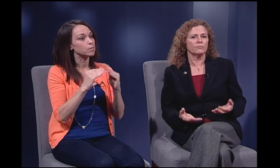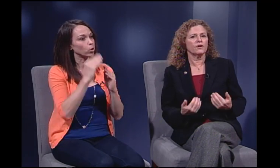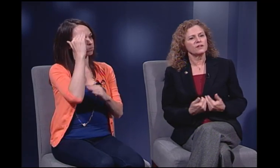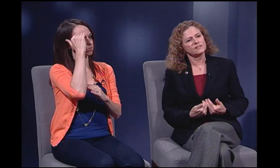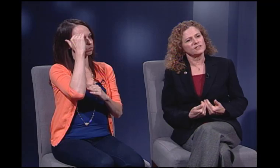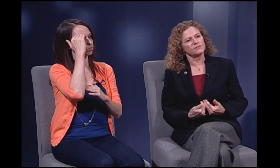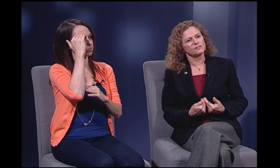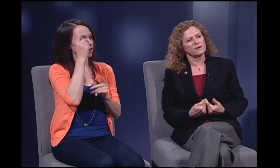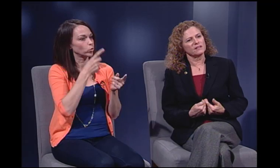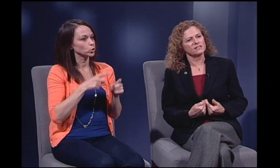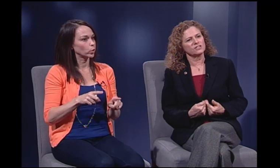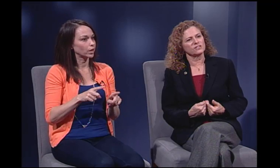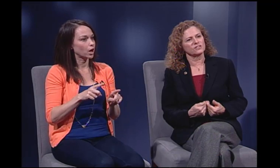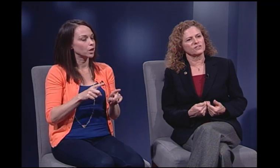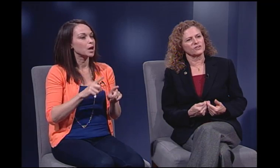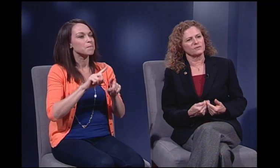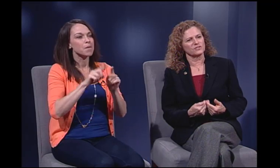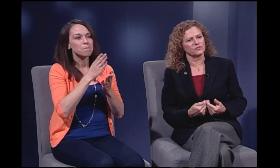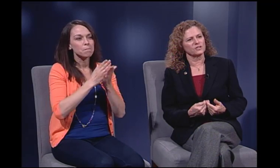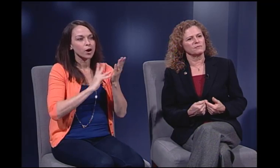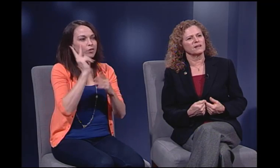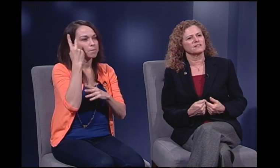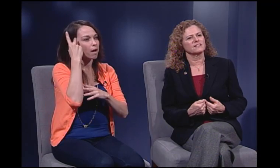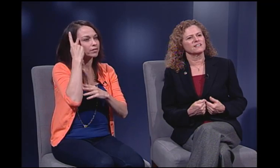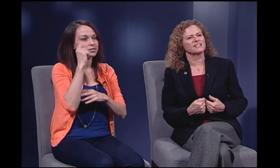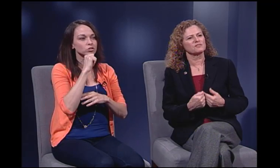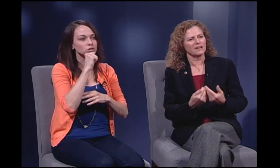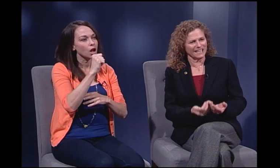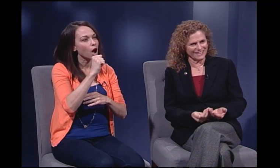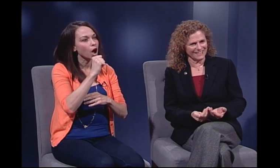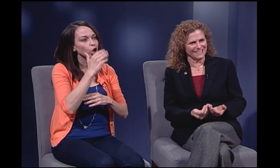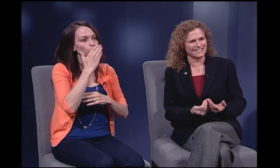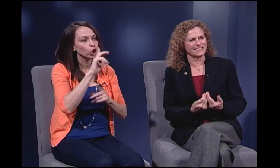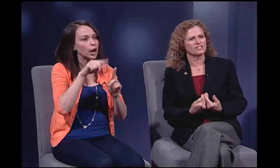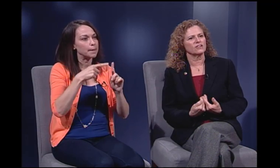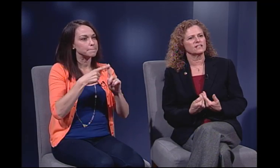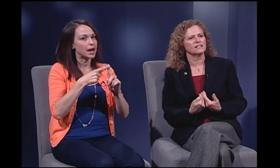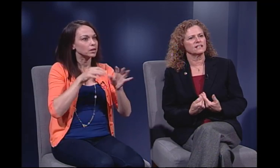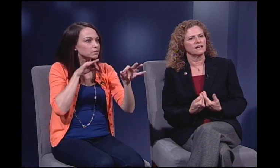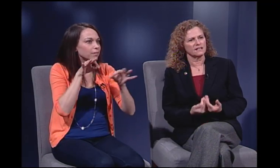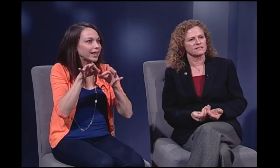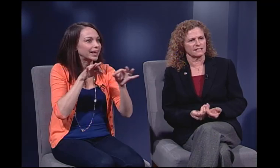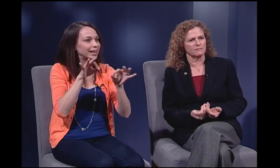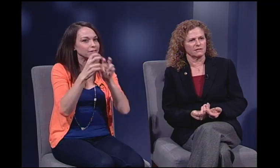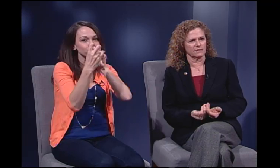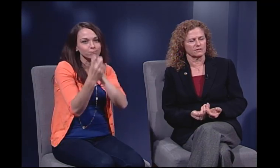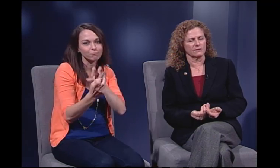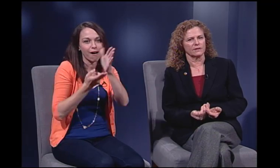Part of it though is that politicians aren't always so good about explaining things and talking honestly about what's going on.